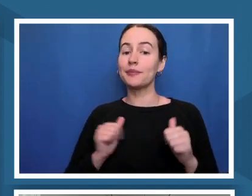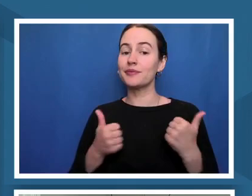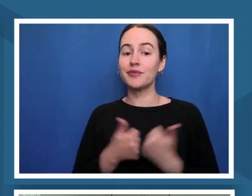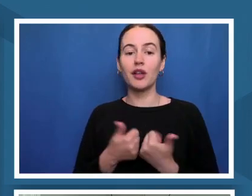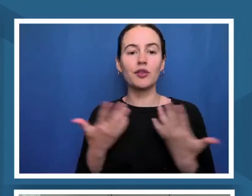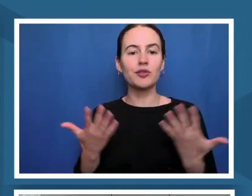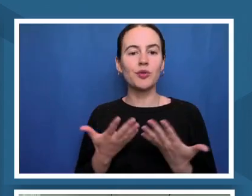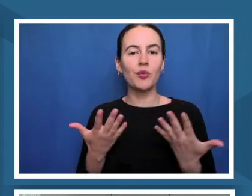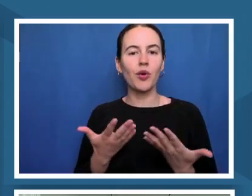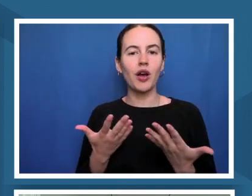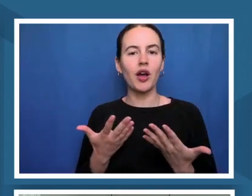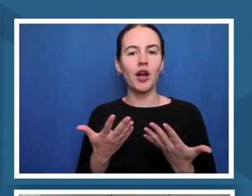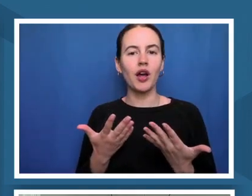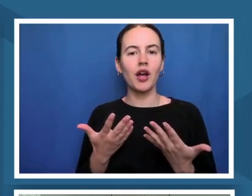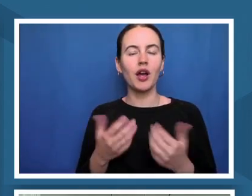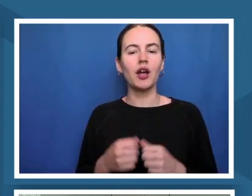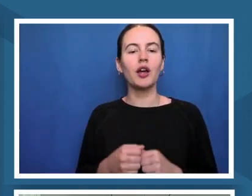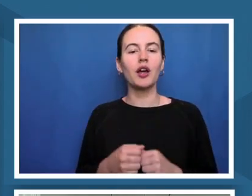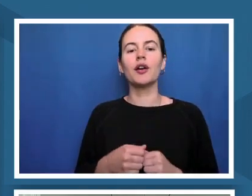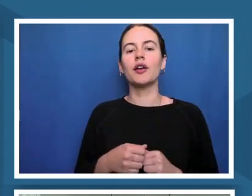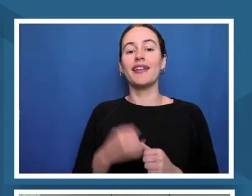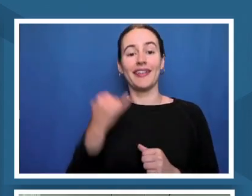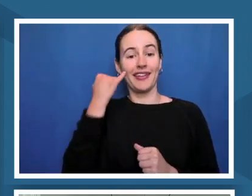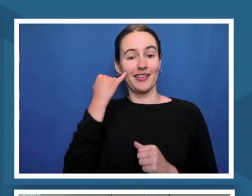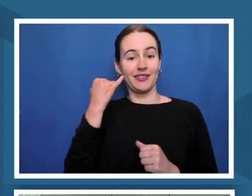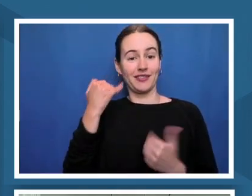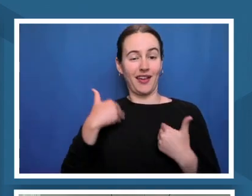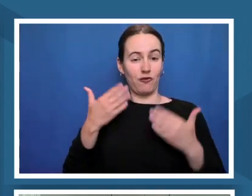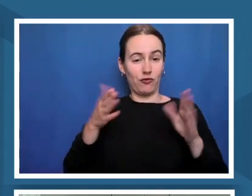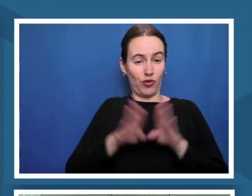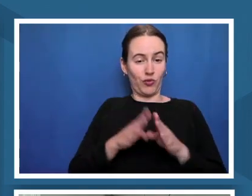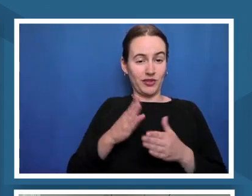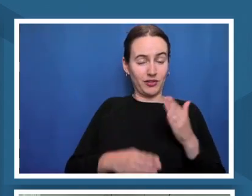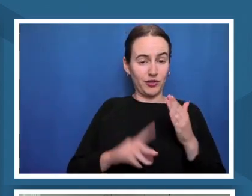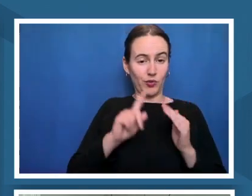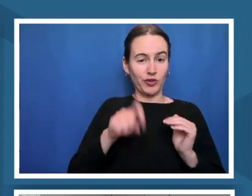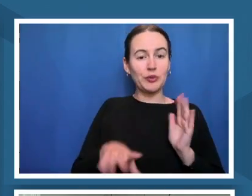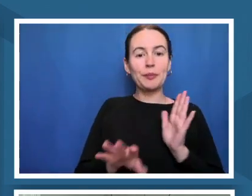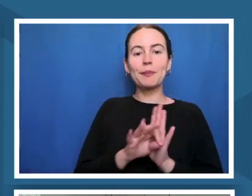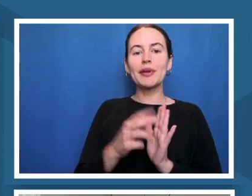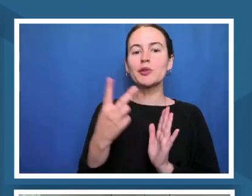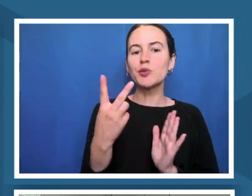two of closed-ended questions